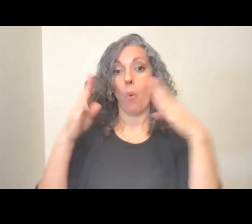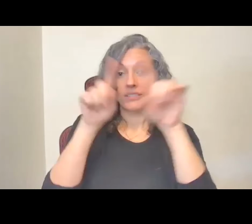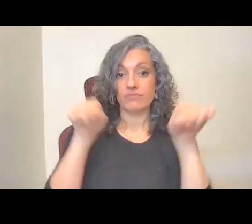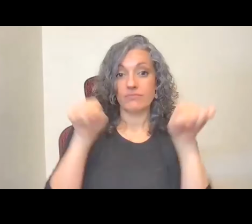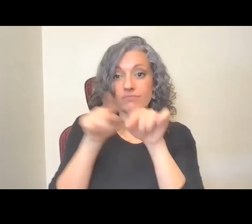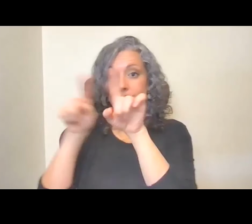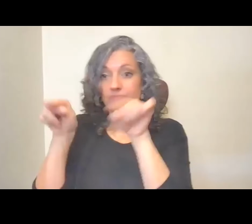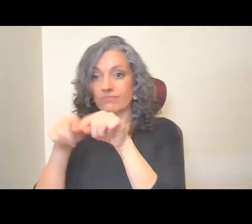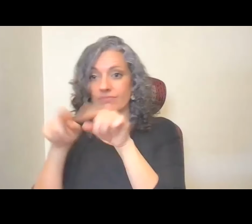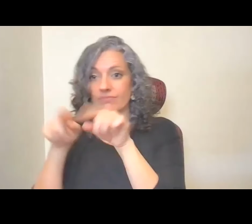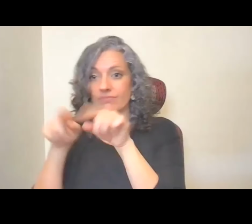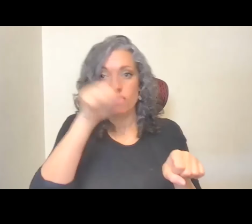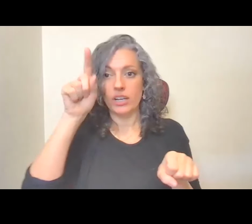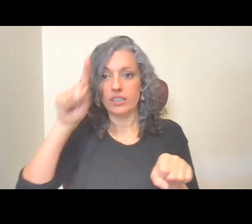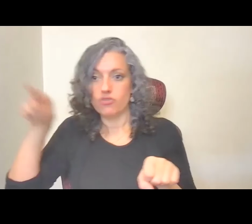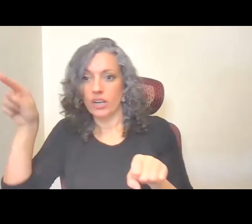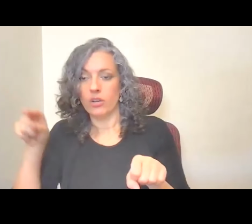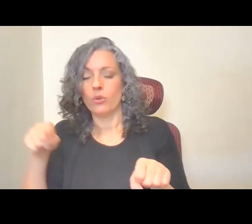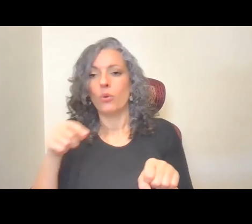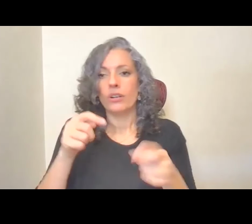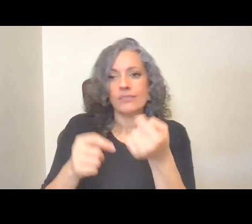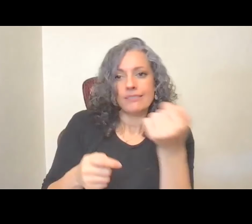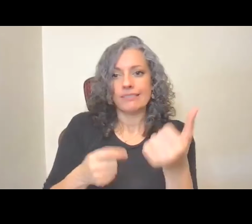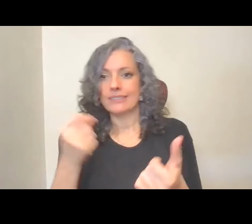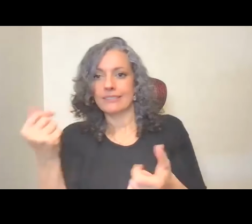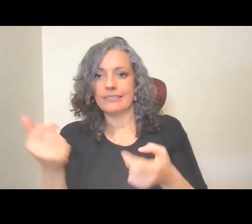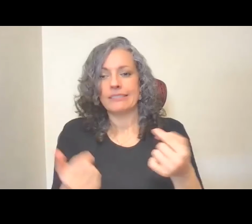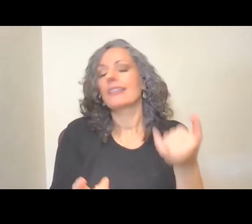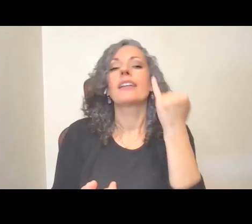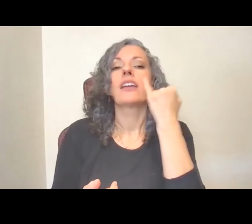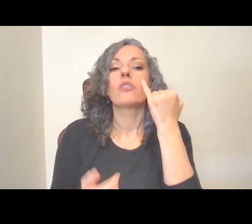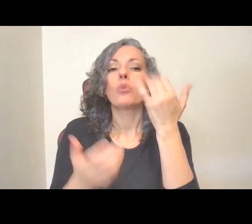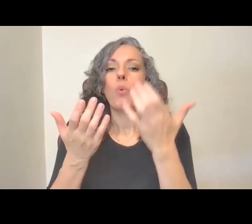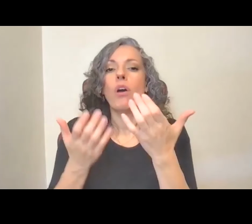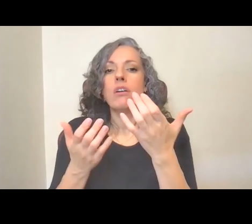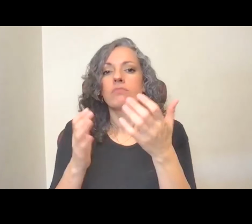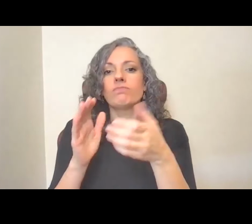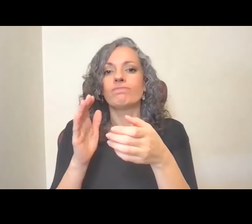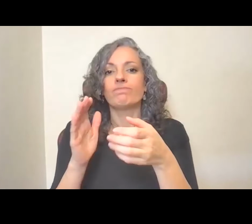For instance, if you want to remove some columns from a table something like that. So here what I start